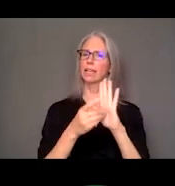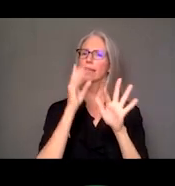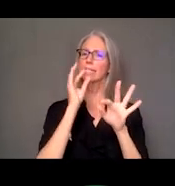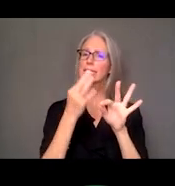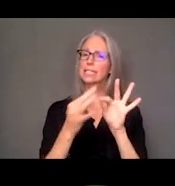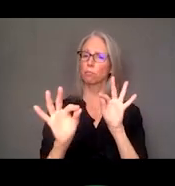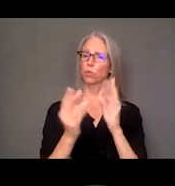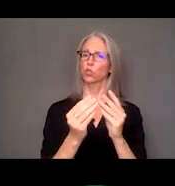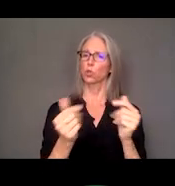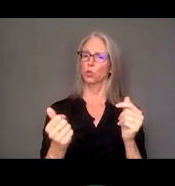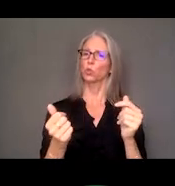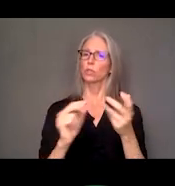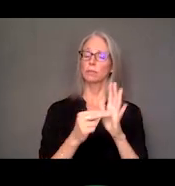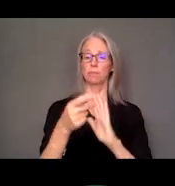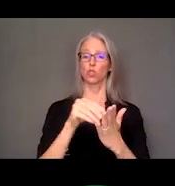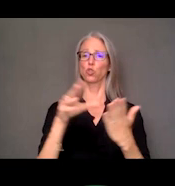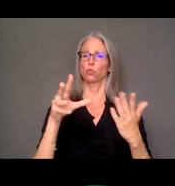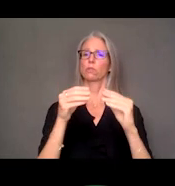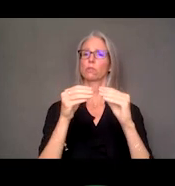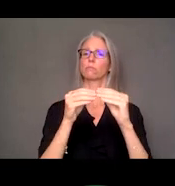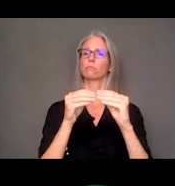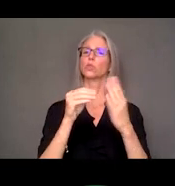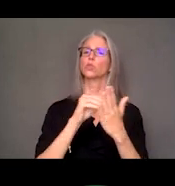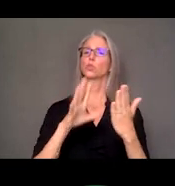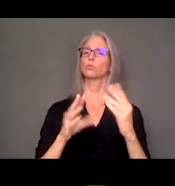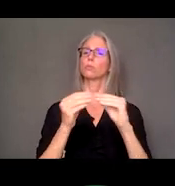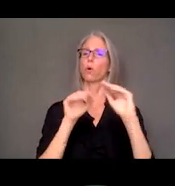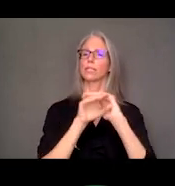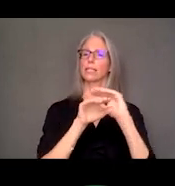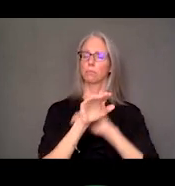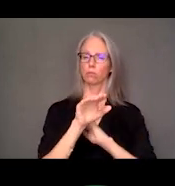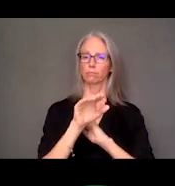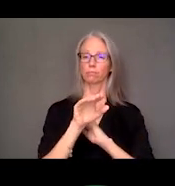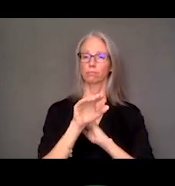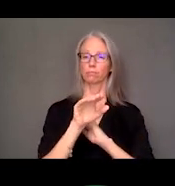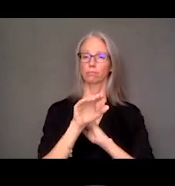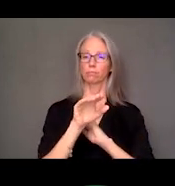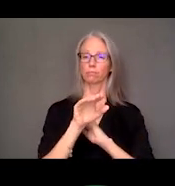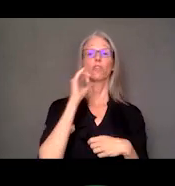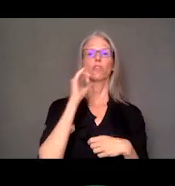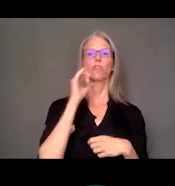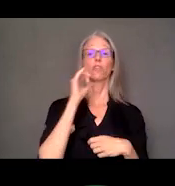I'm also a volunteer in several nonprofits. First and foremost, I want to thank the Engineering